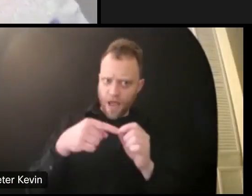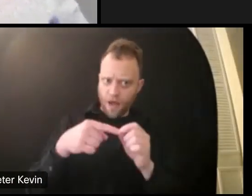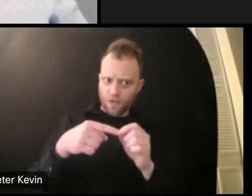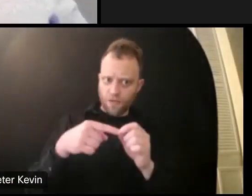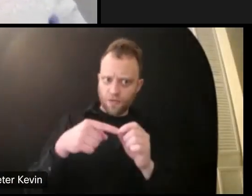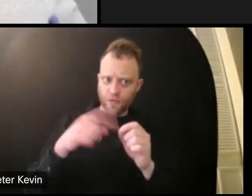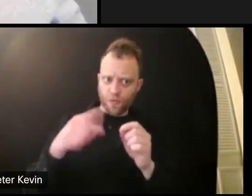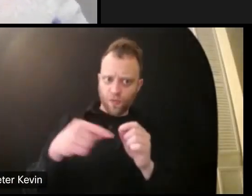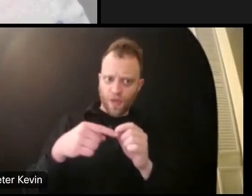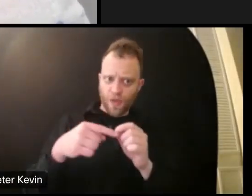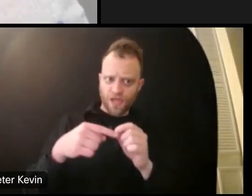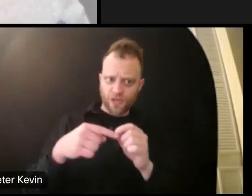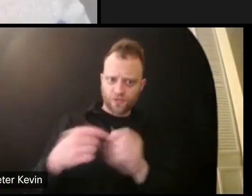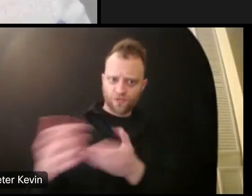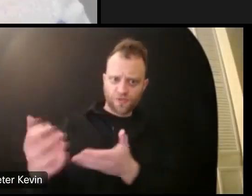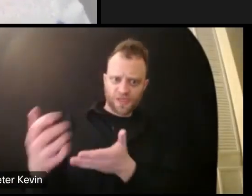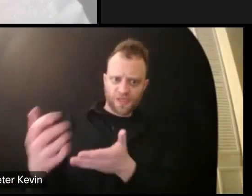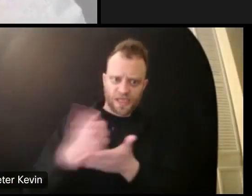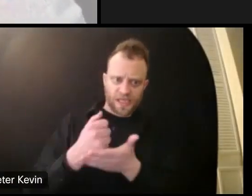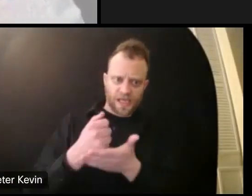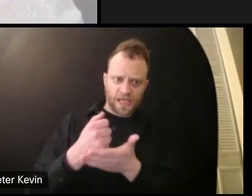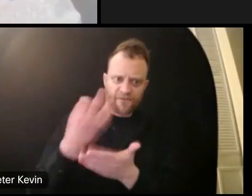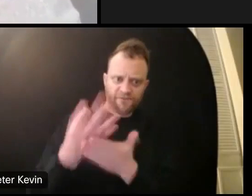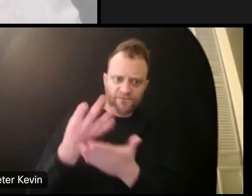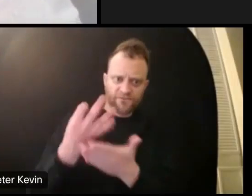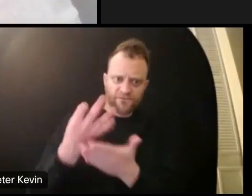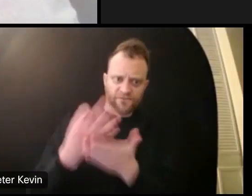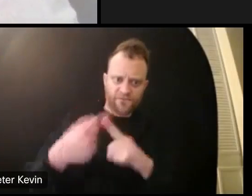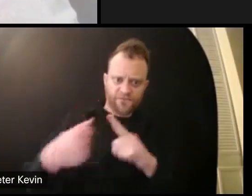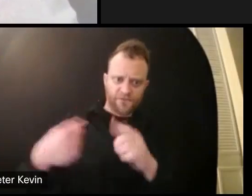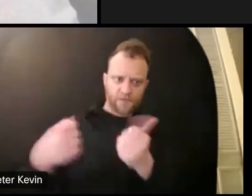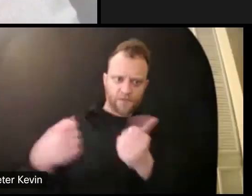you. They like you very much and they like you, especially now that you're an elected officer.